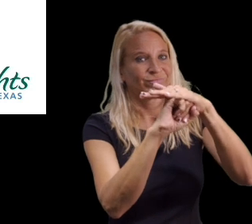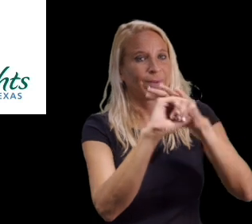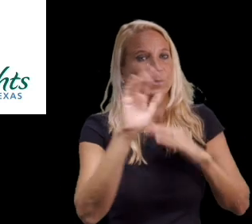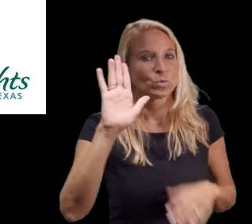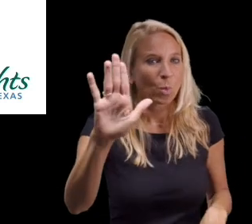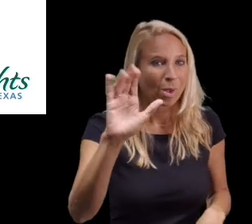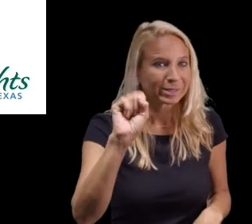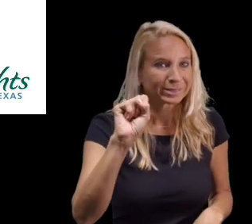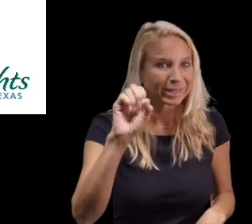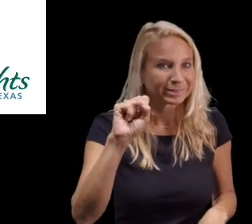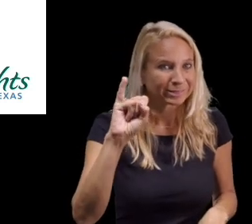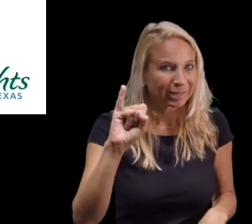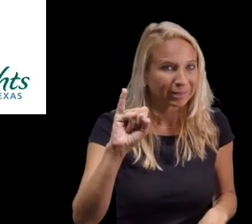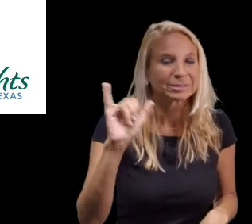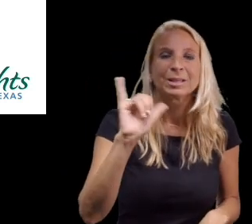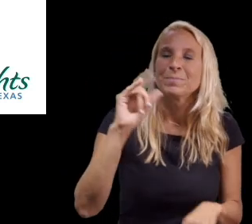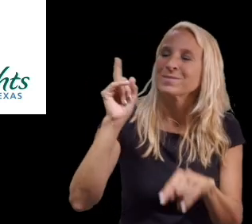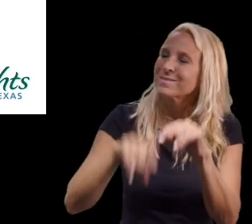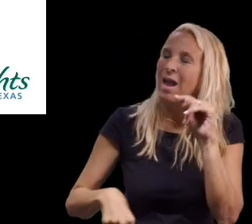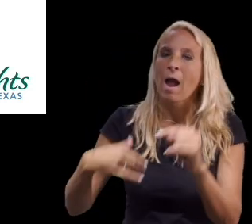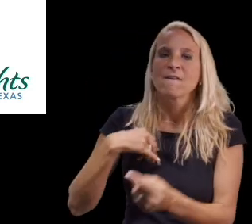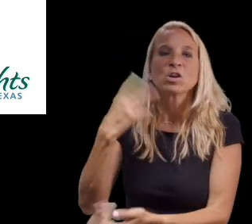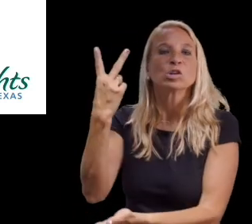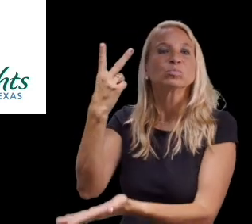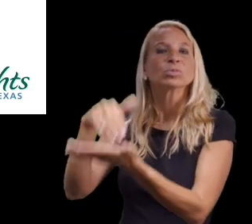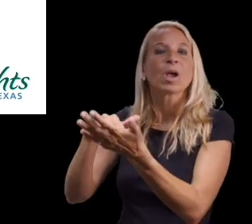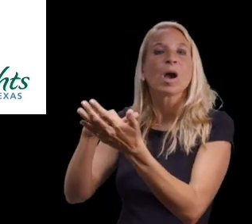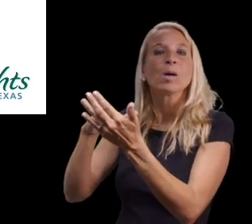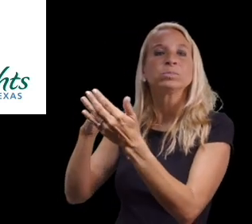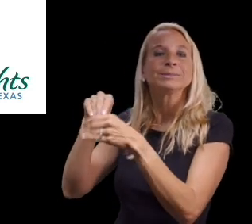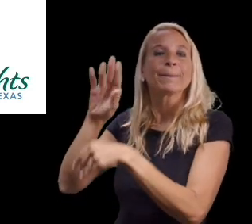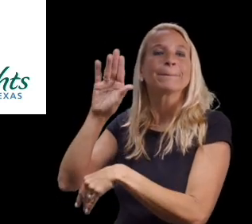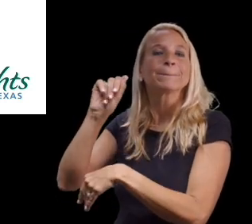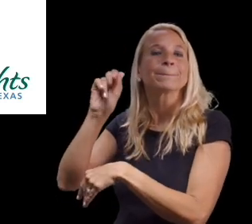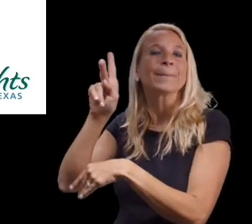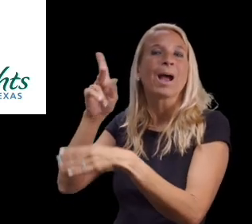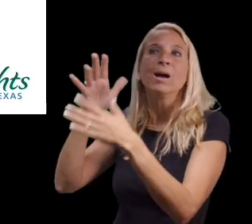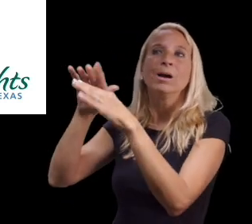of the max of SSI with no more than $2,000 in resources.